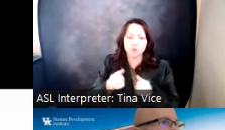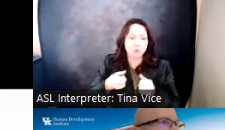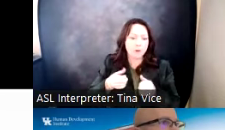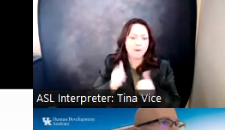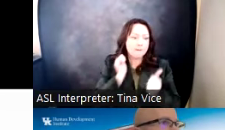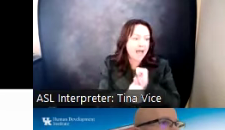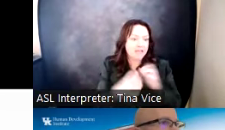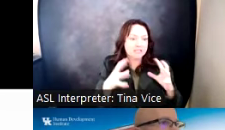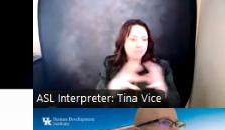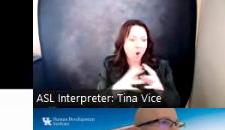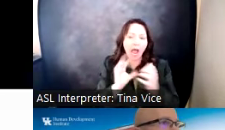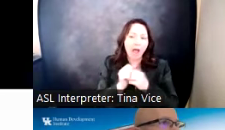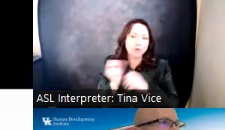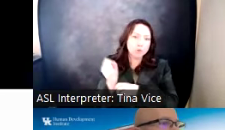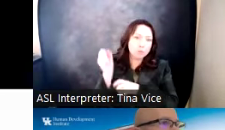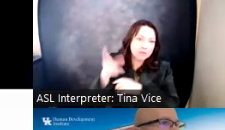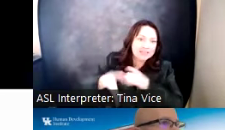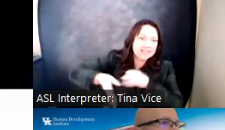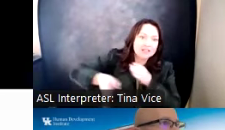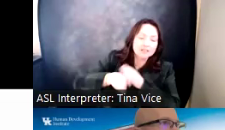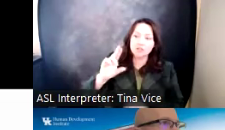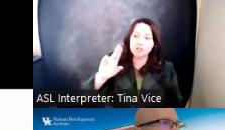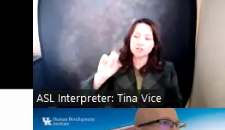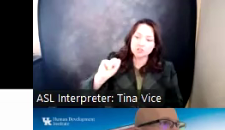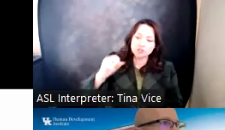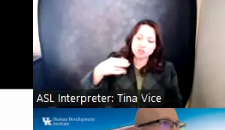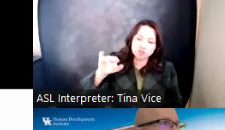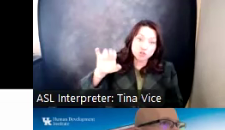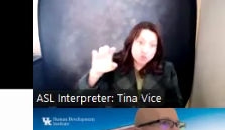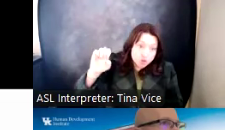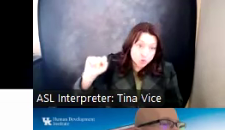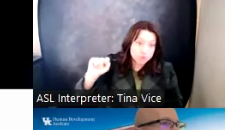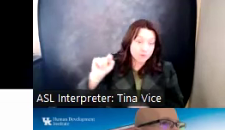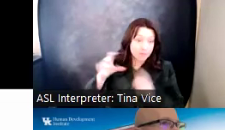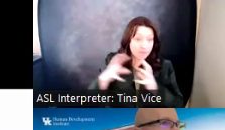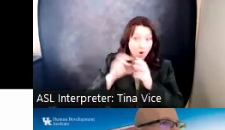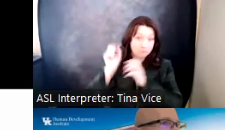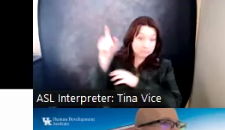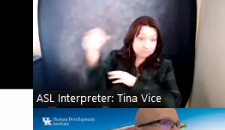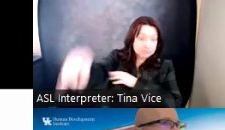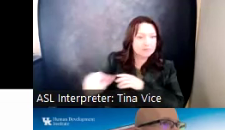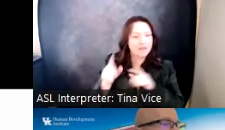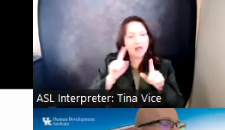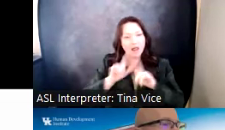then very simple dribbling drills. And then each week we would add those together so that they kind of compounded